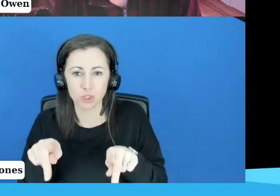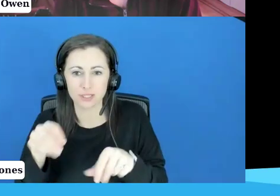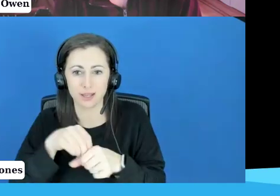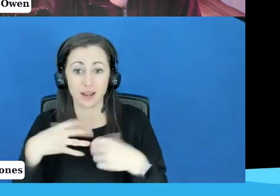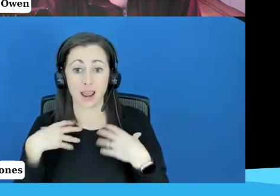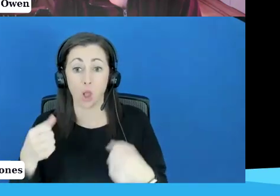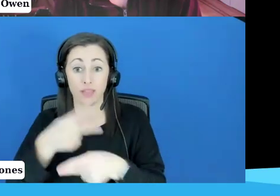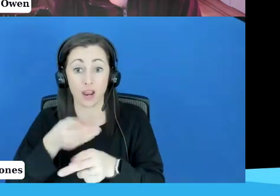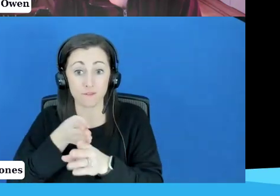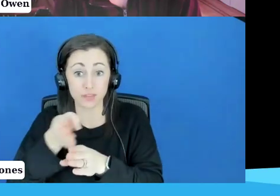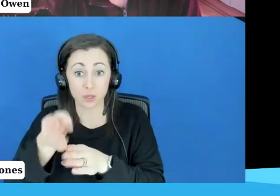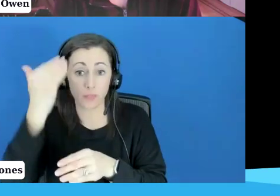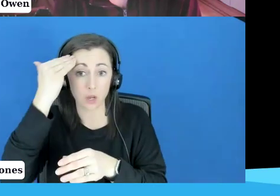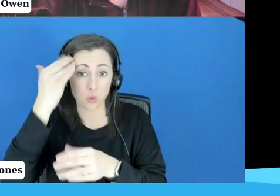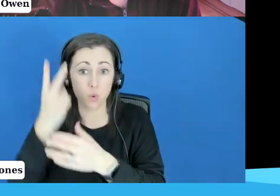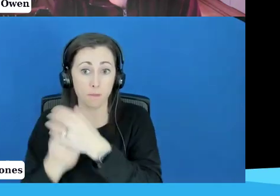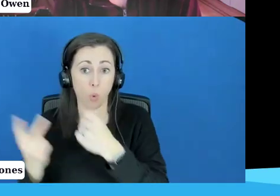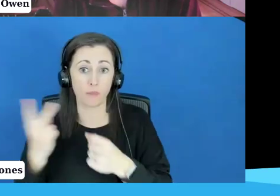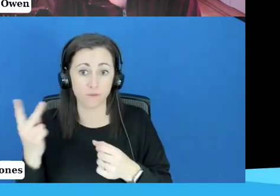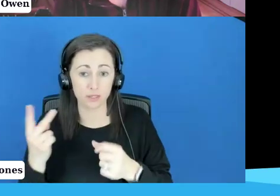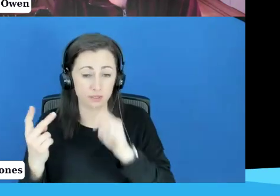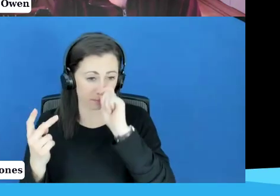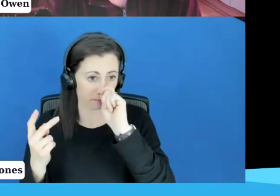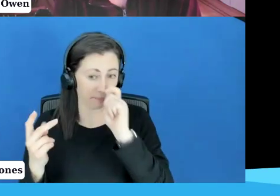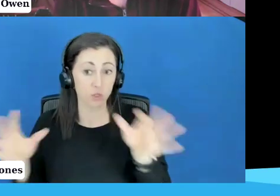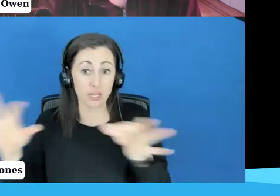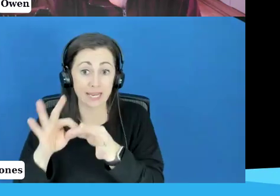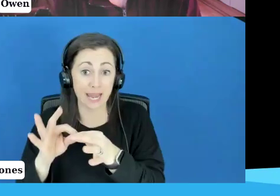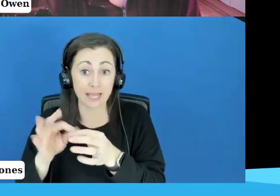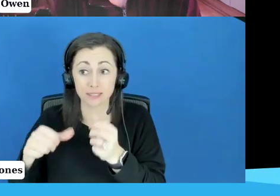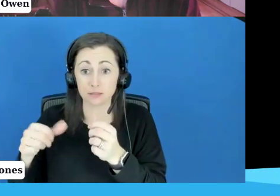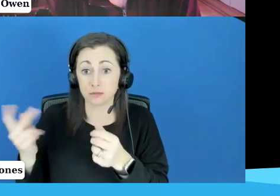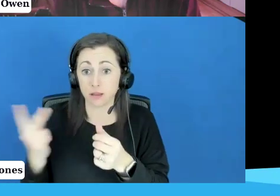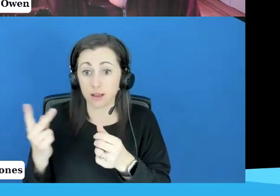that knew both of us and were able to bounce out ideas off of each other that way.